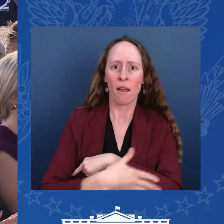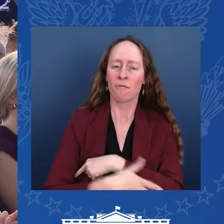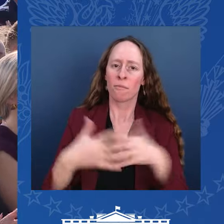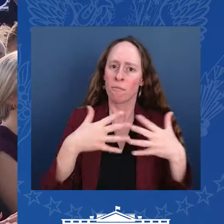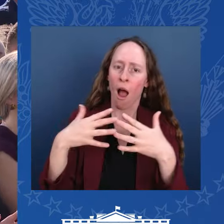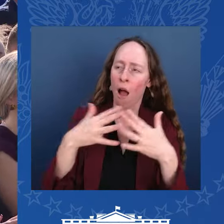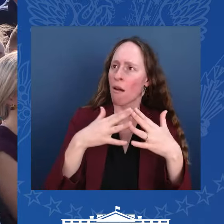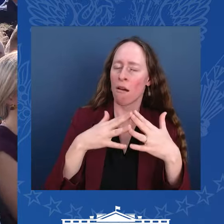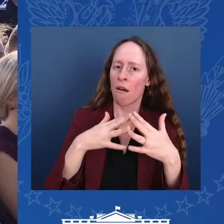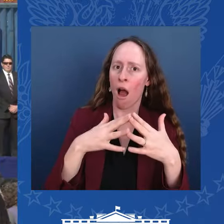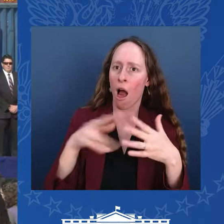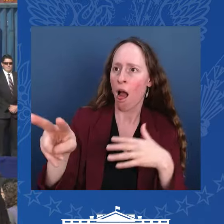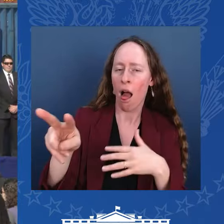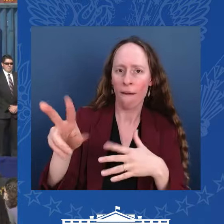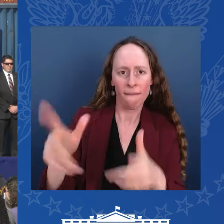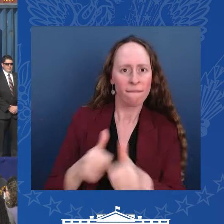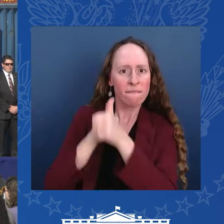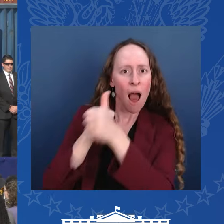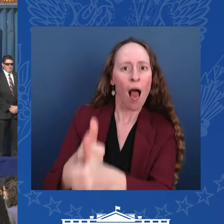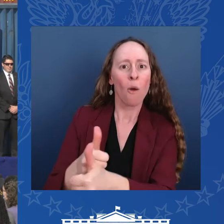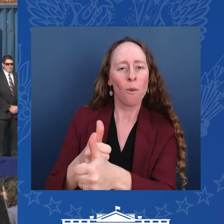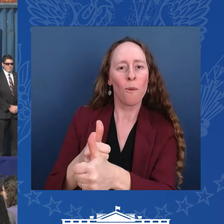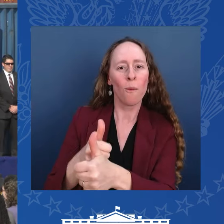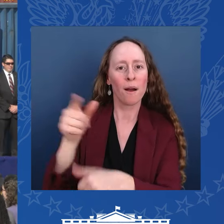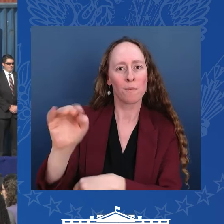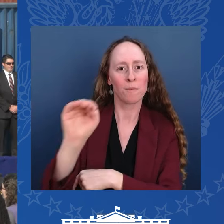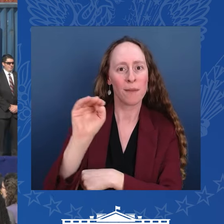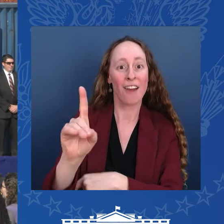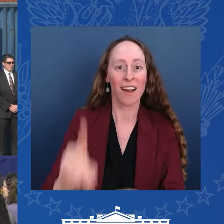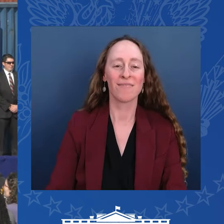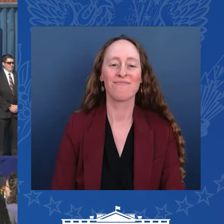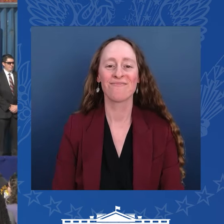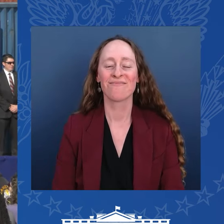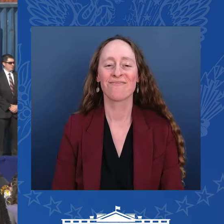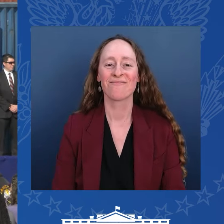And let's be clear. This matters not just because of things like zero emission vehicles